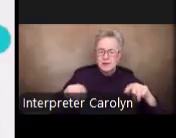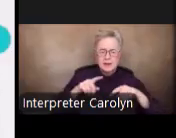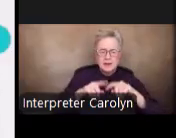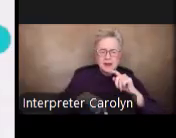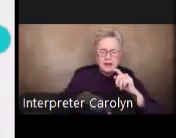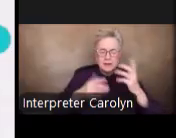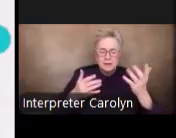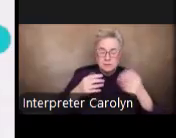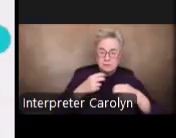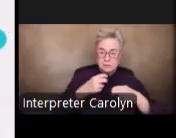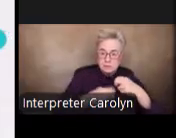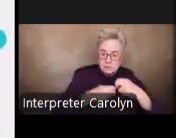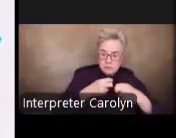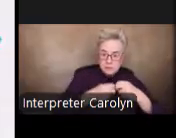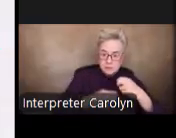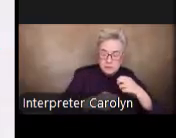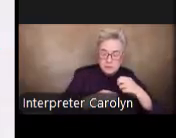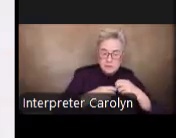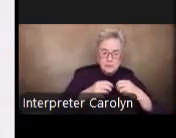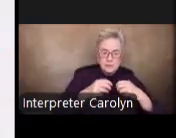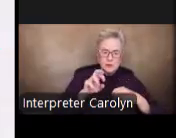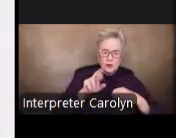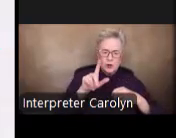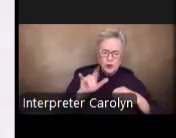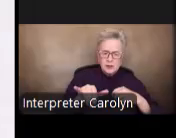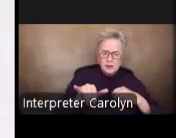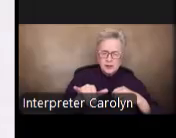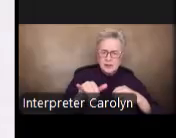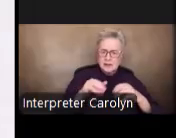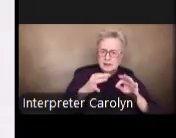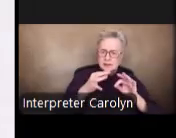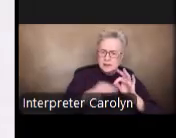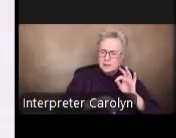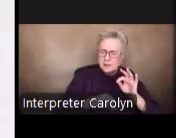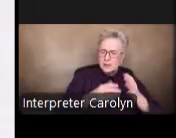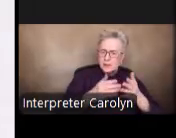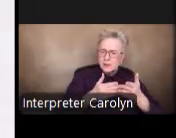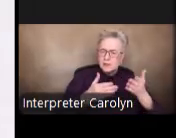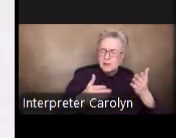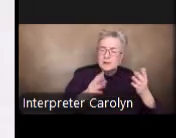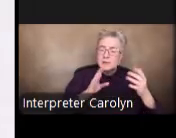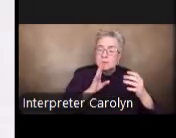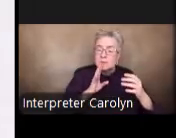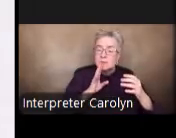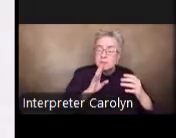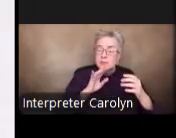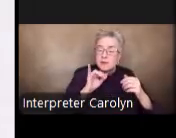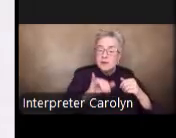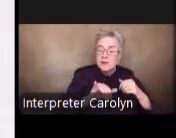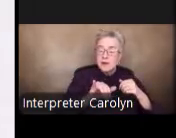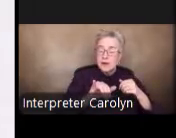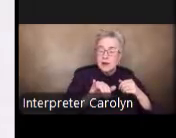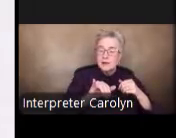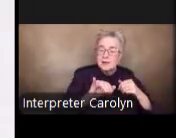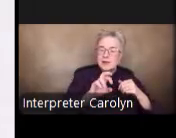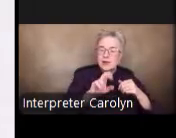difficulty with early motorically simple forms. So for spoken language, that's those early eight sounds. For sign